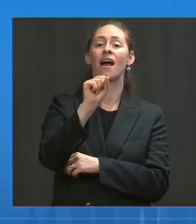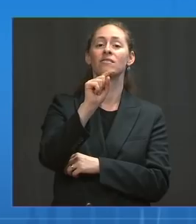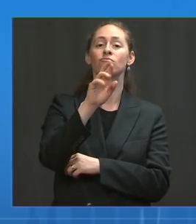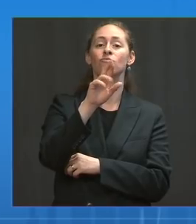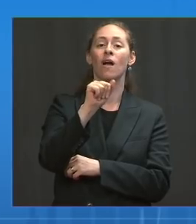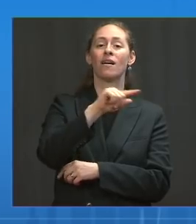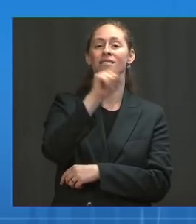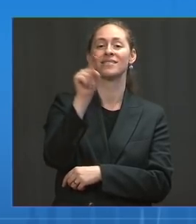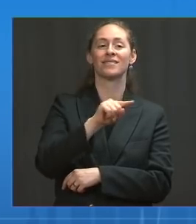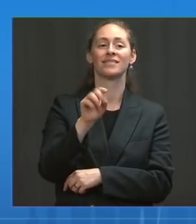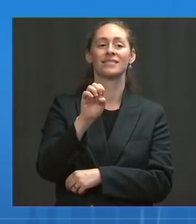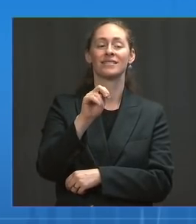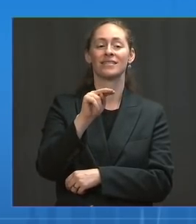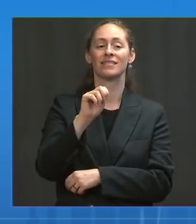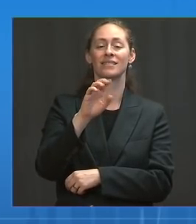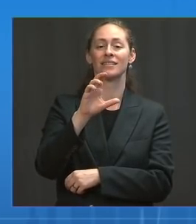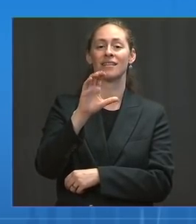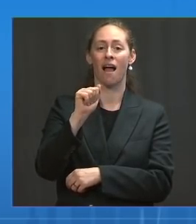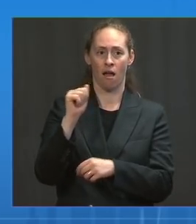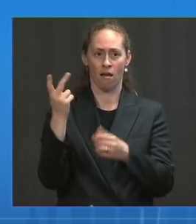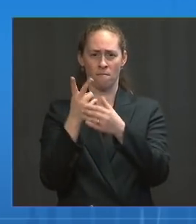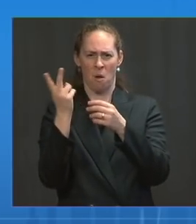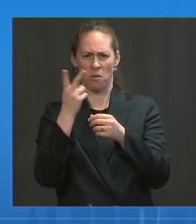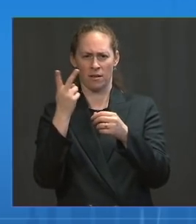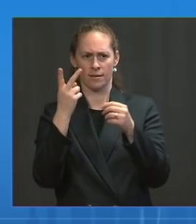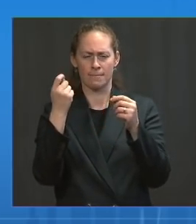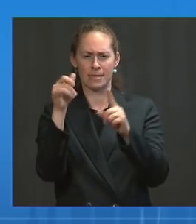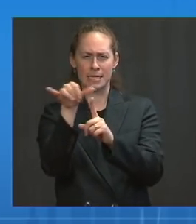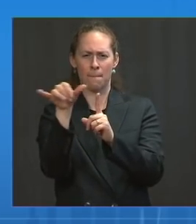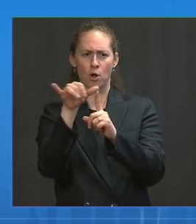because they use similar adenovirus vectors,